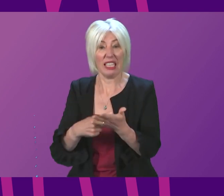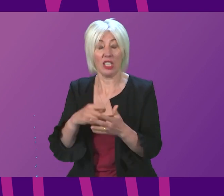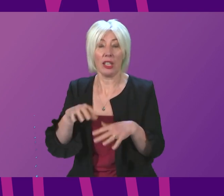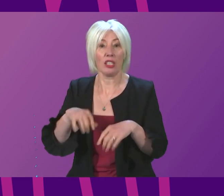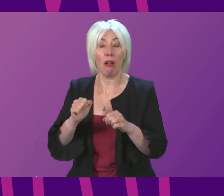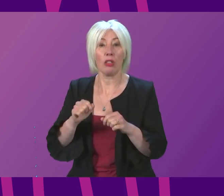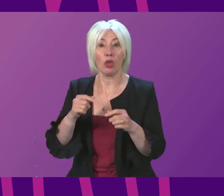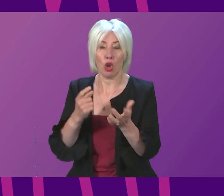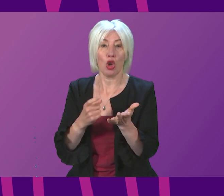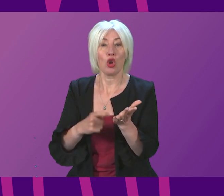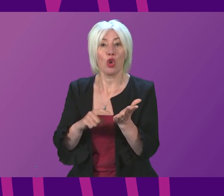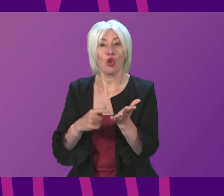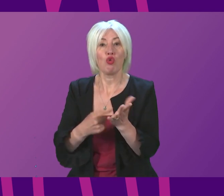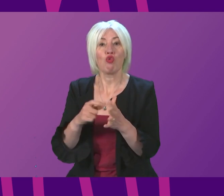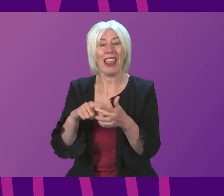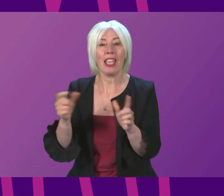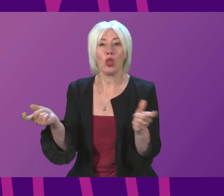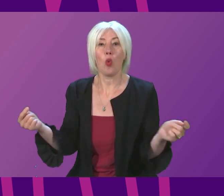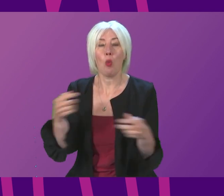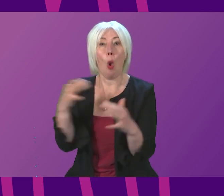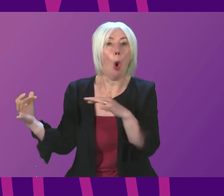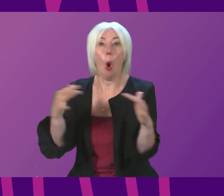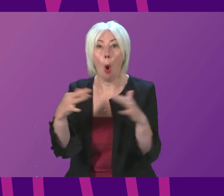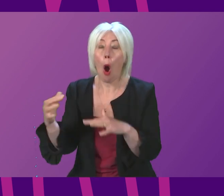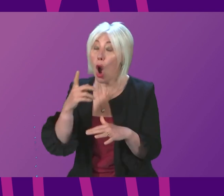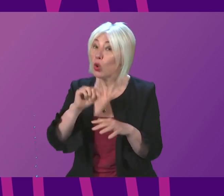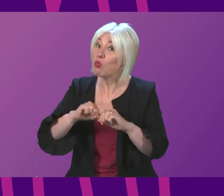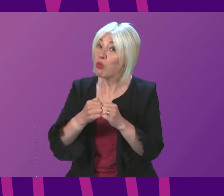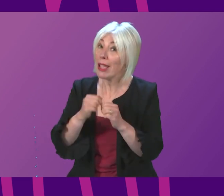crisis and which might well breach international law.